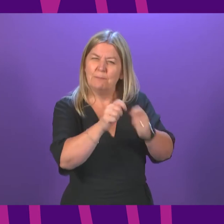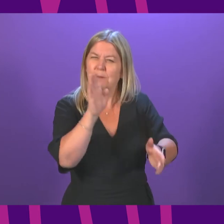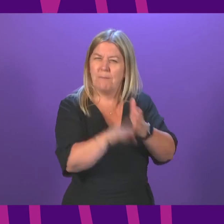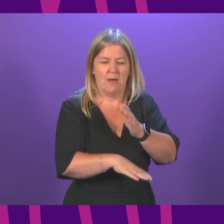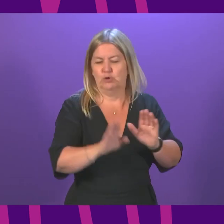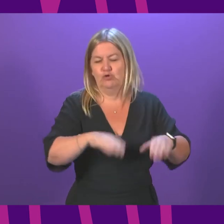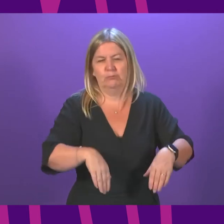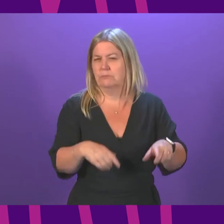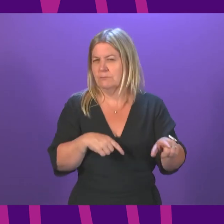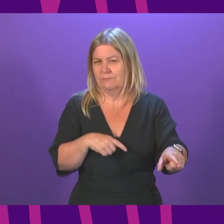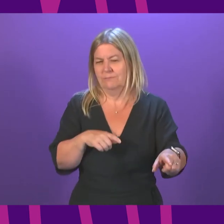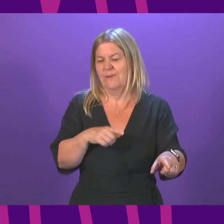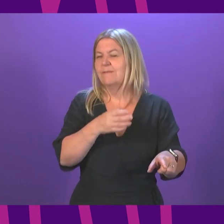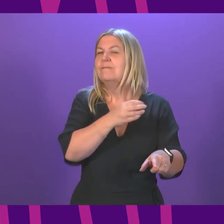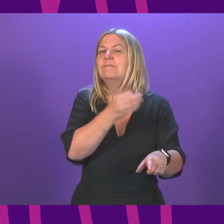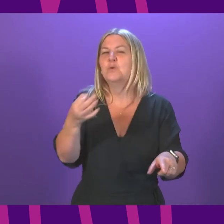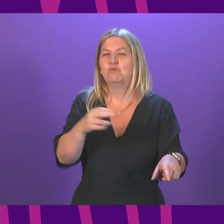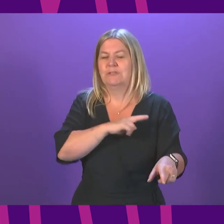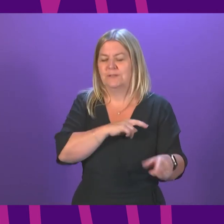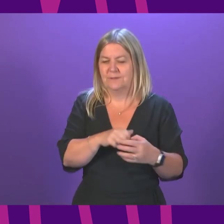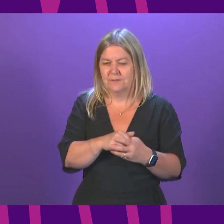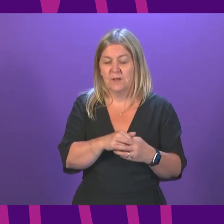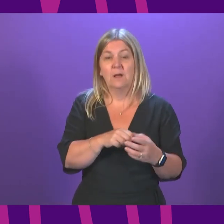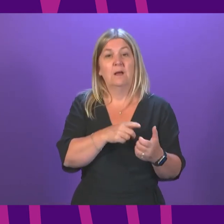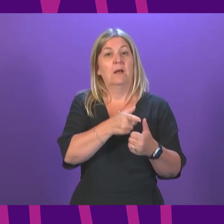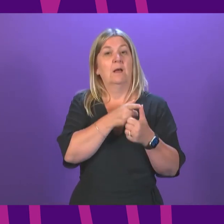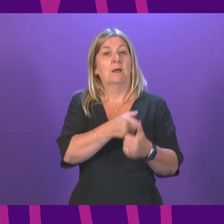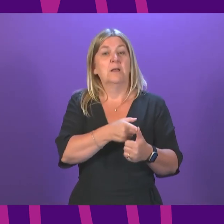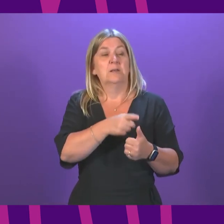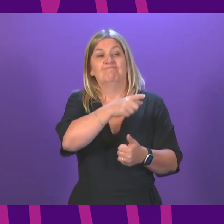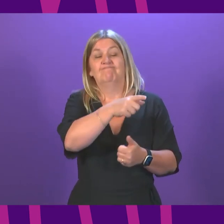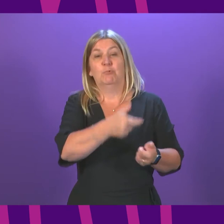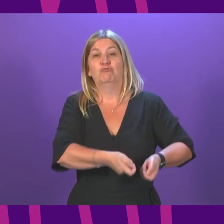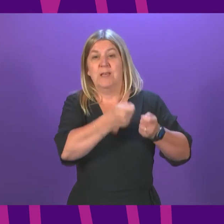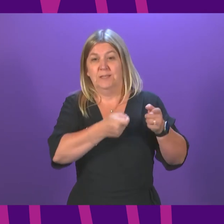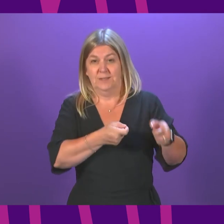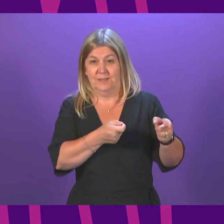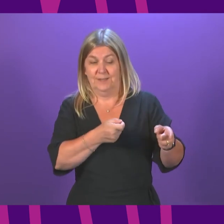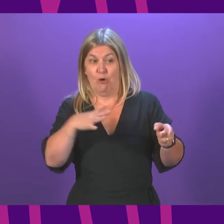The first is that a number of the issues that Mr Sweeney raised are already provided for